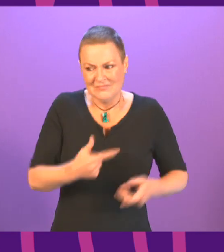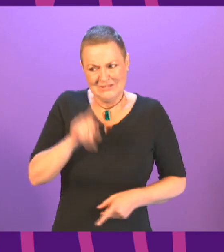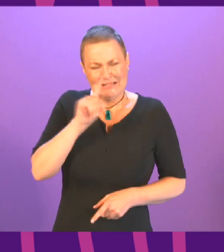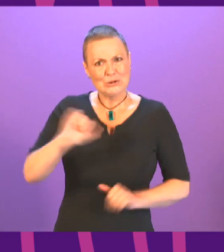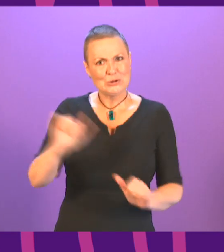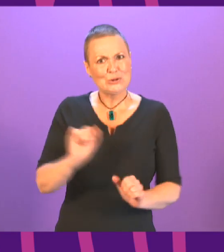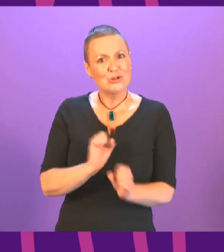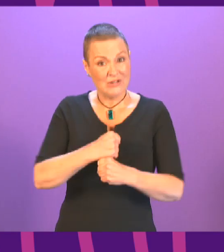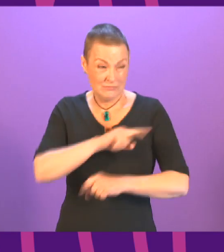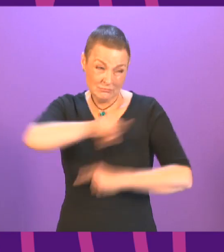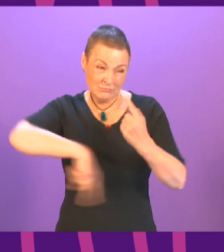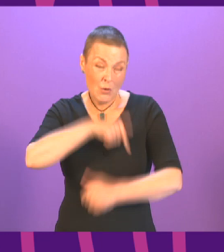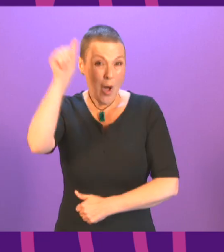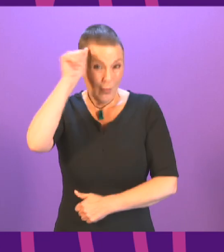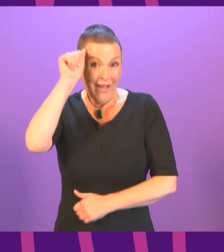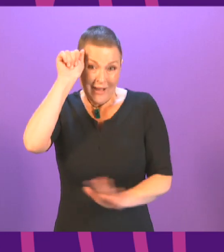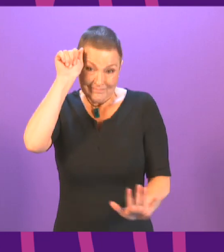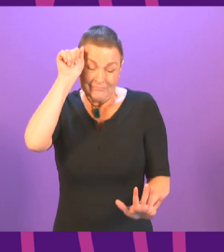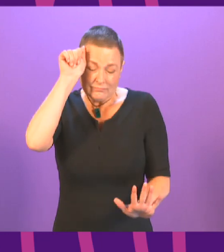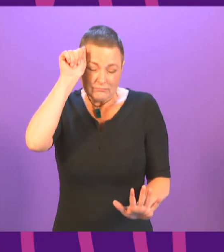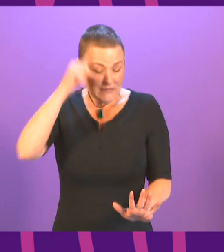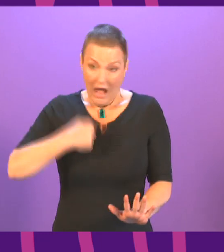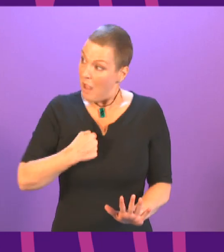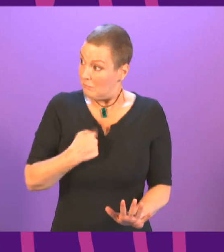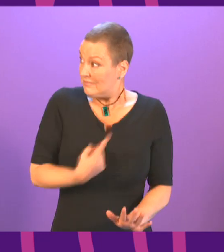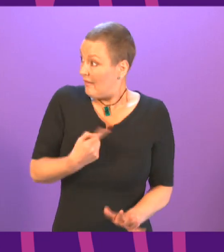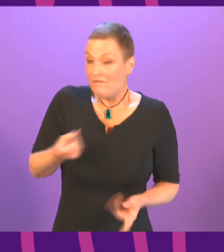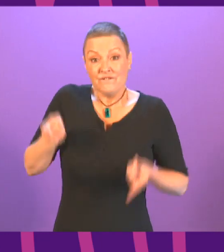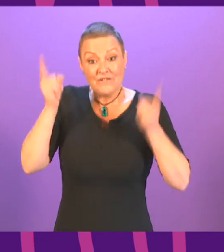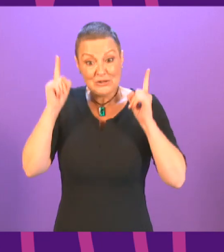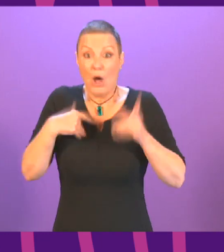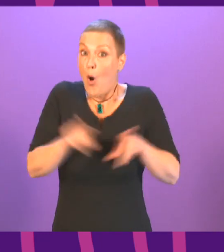that she works in. All of us are aware of that situation and, as First Minister as well